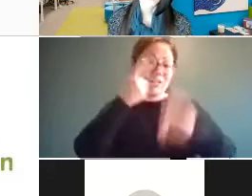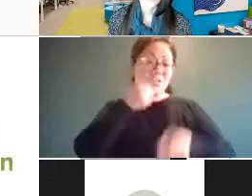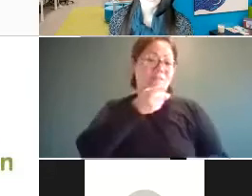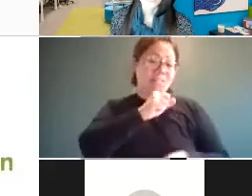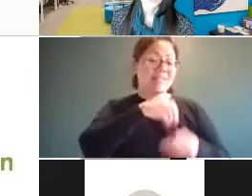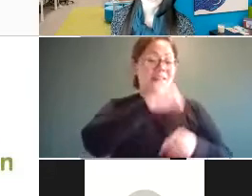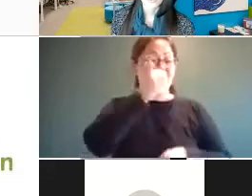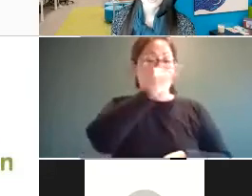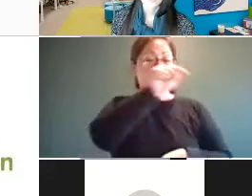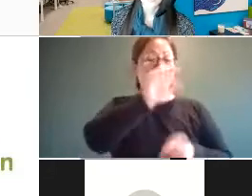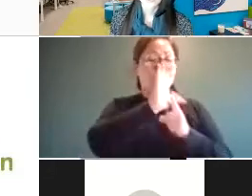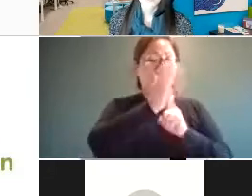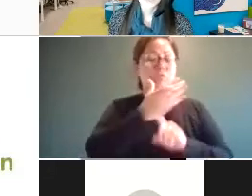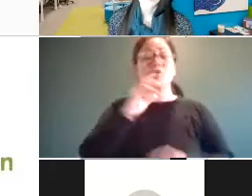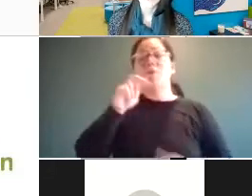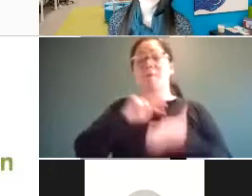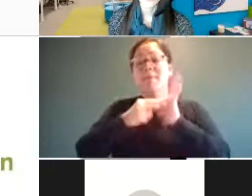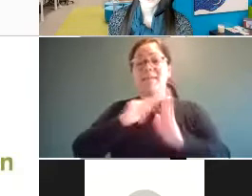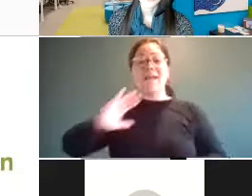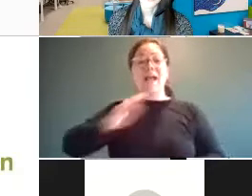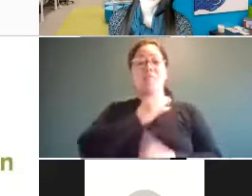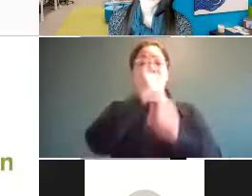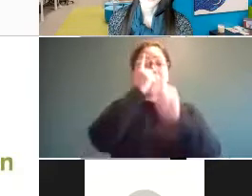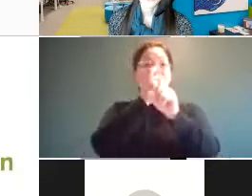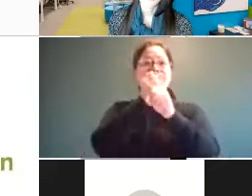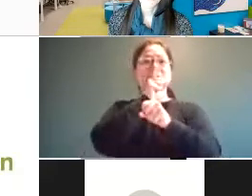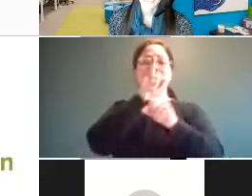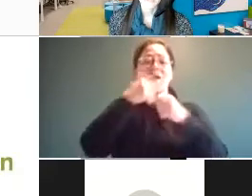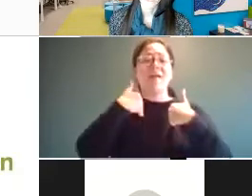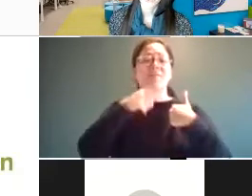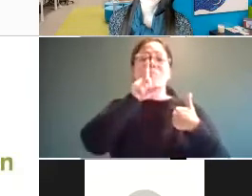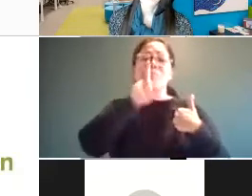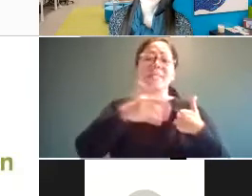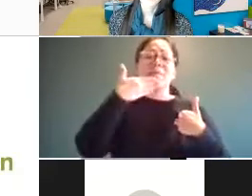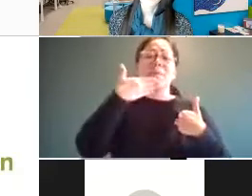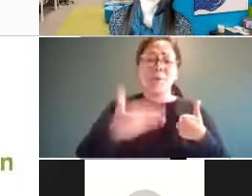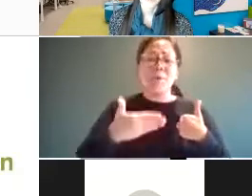And so your goal will be to make sure that there's a really good match between